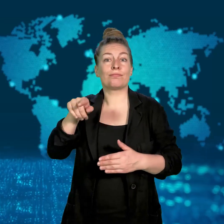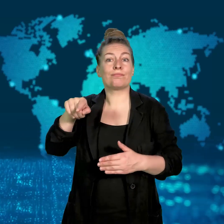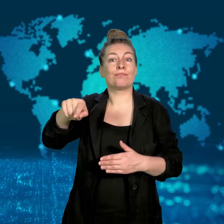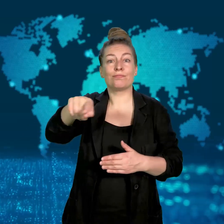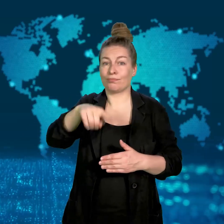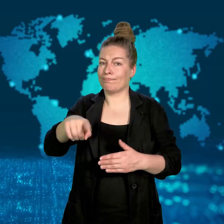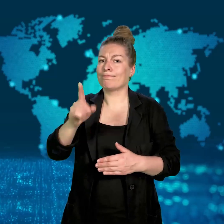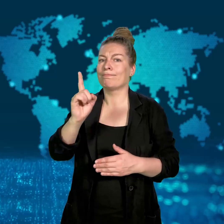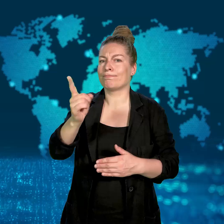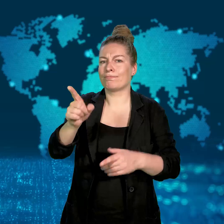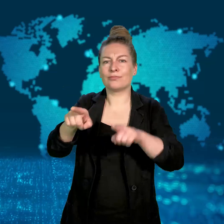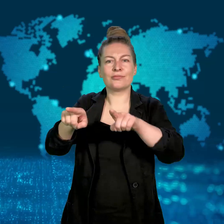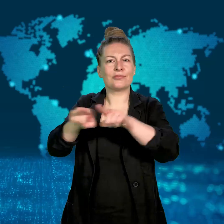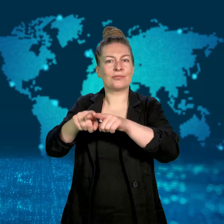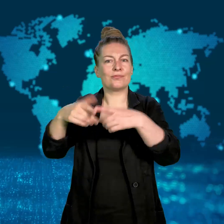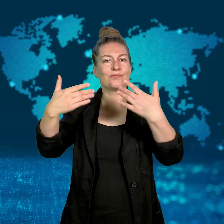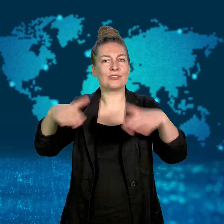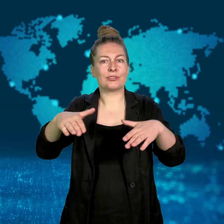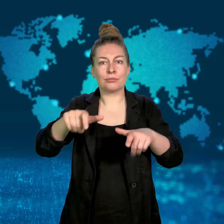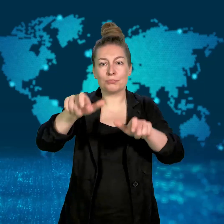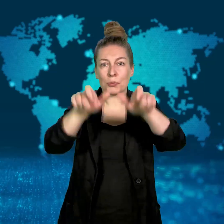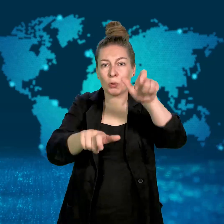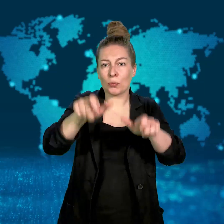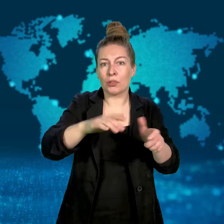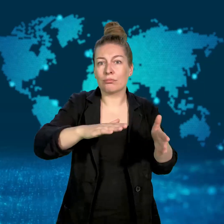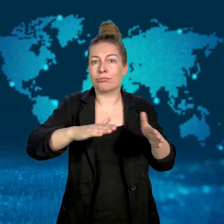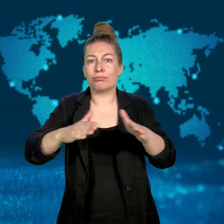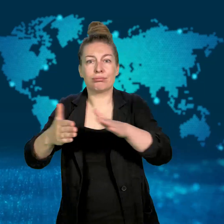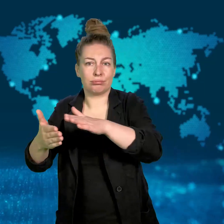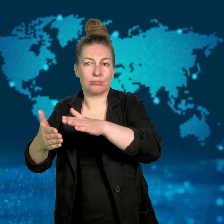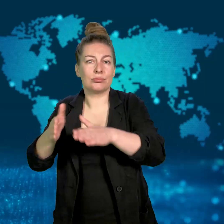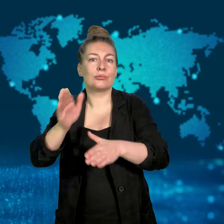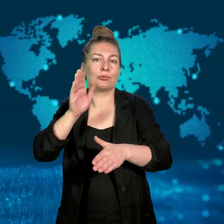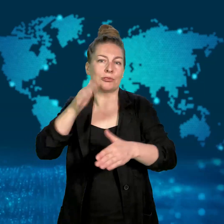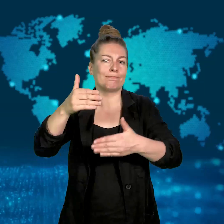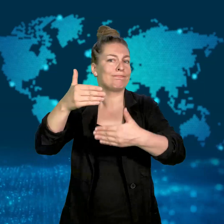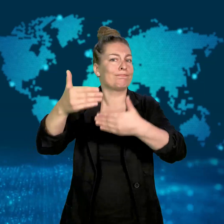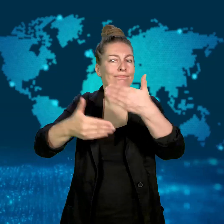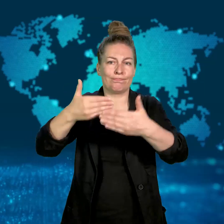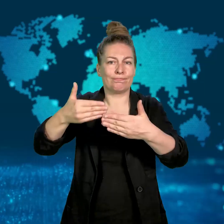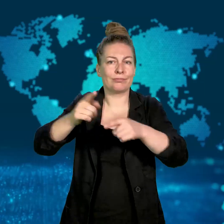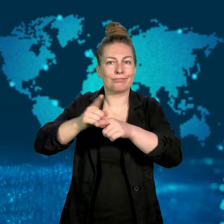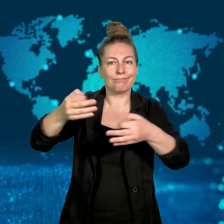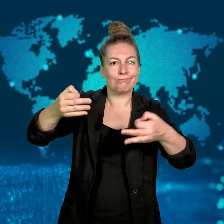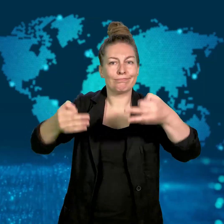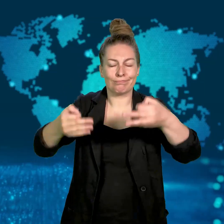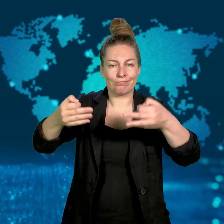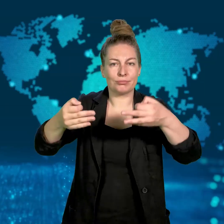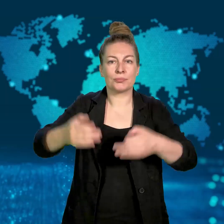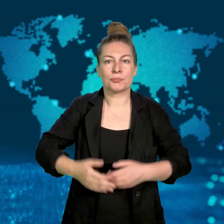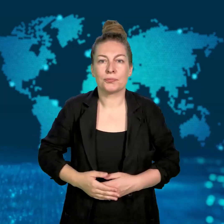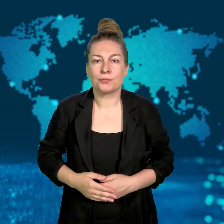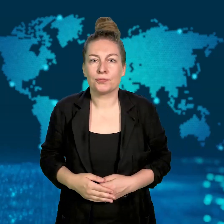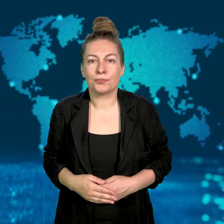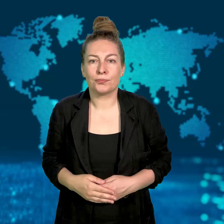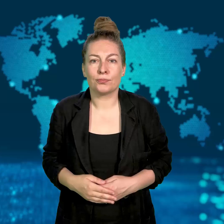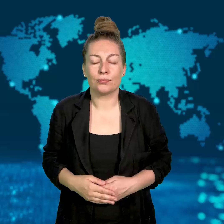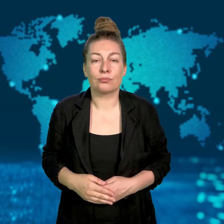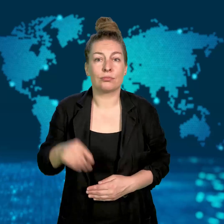ensure that there were no Palestinian civilians in the area.